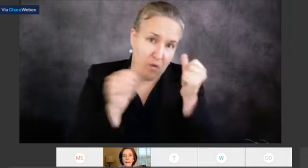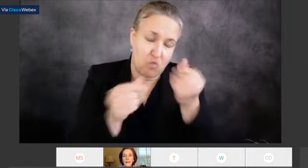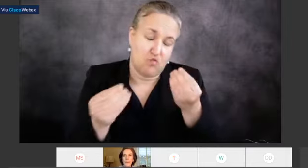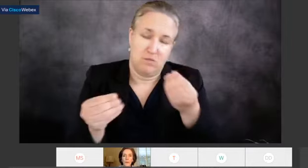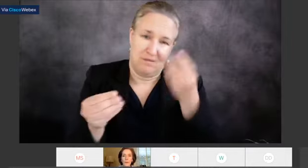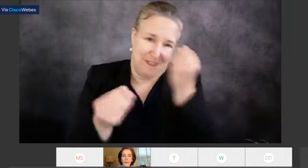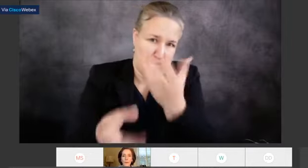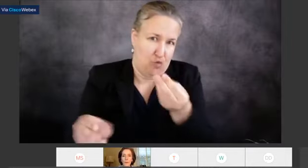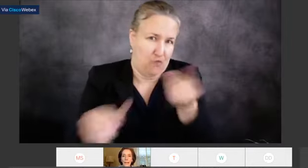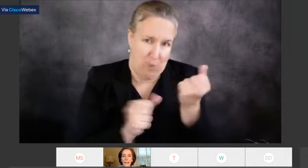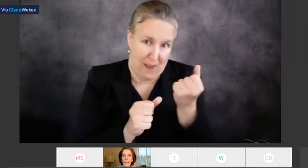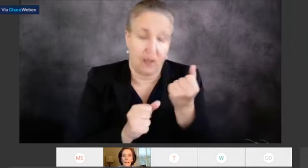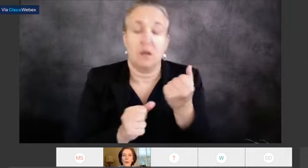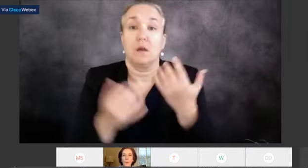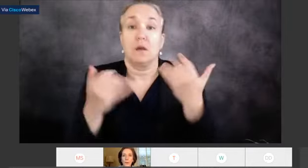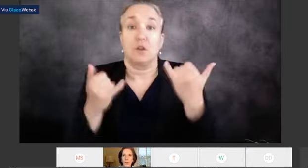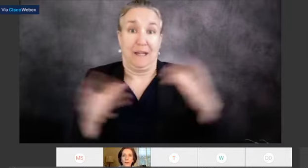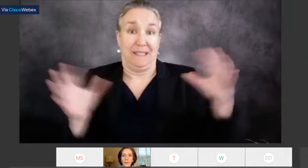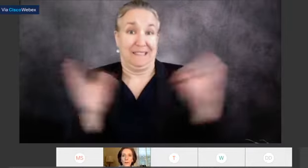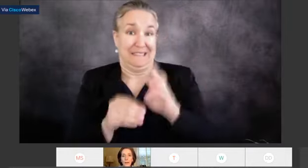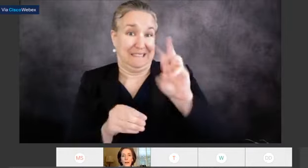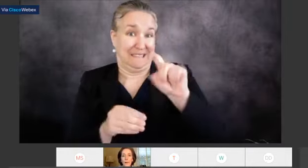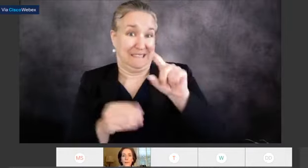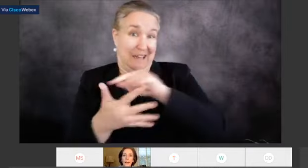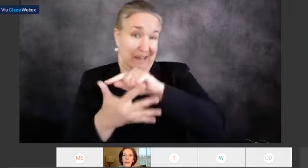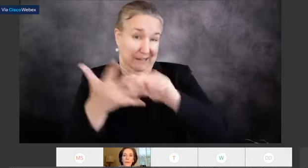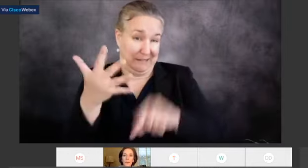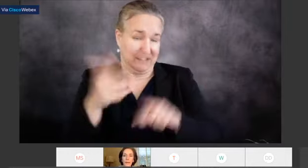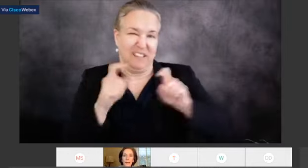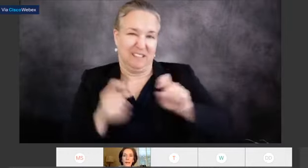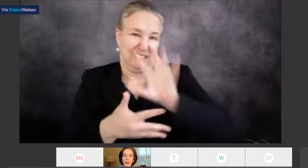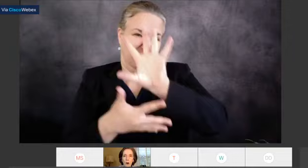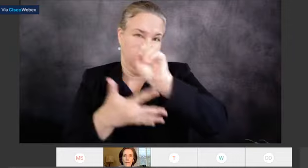tests per site per day which provides 300 tests per day across